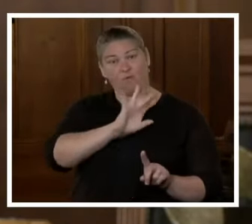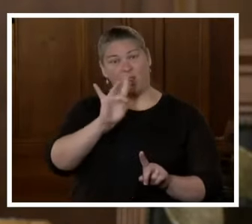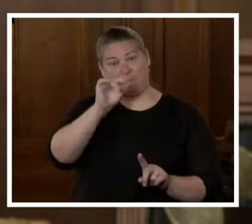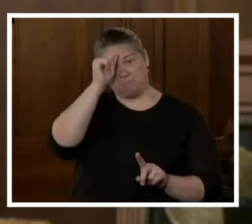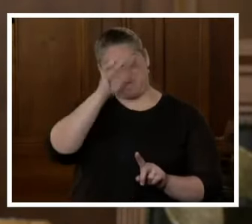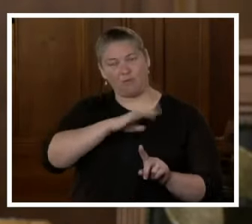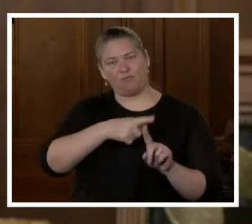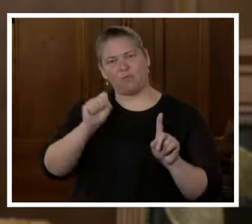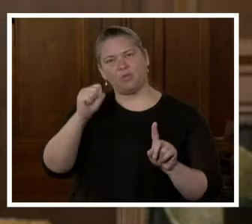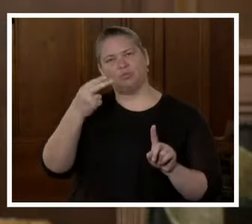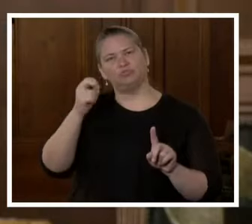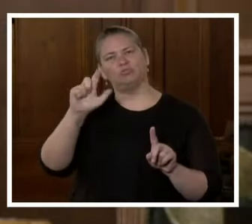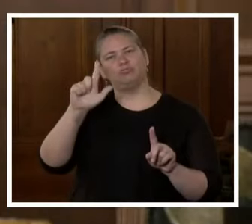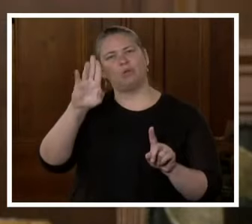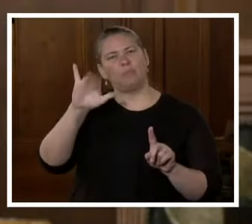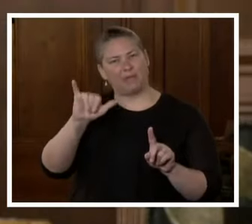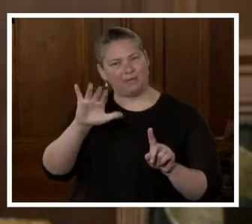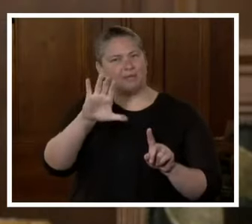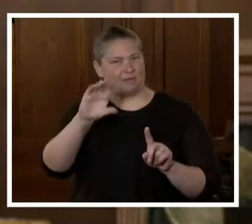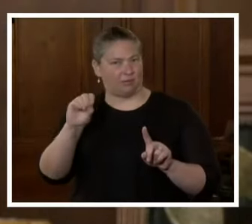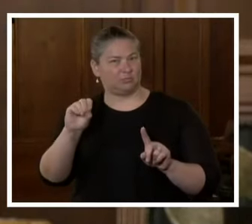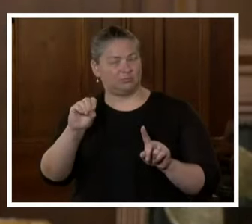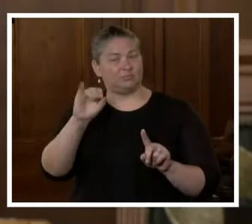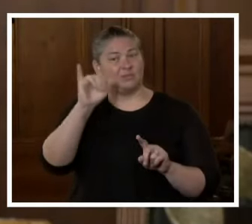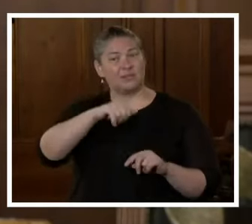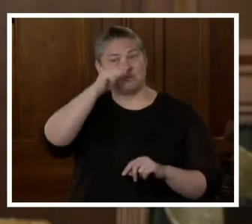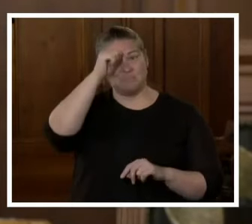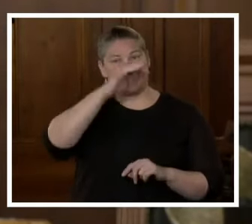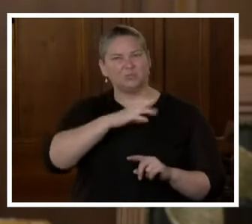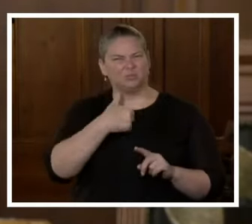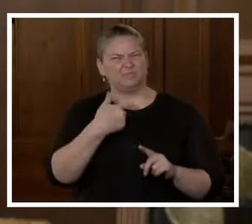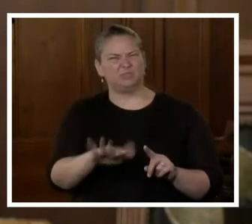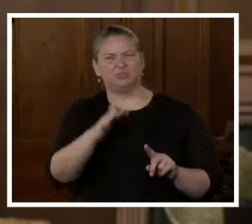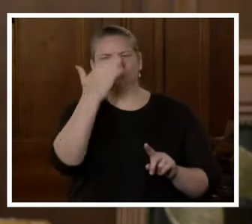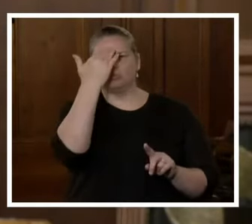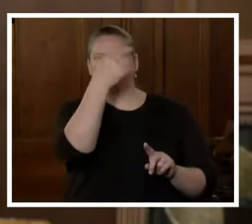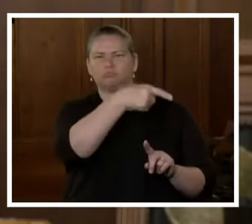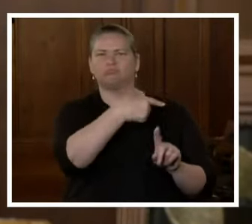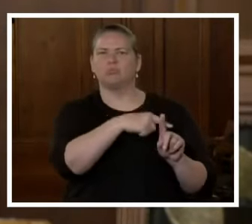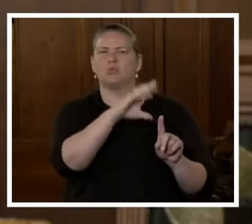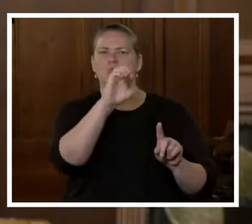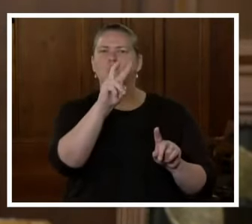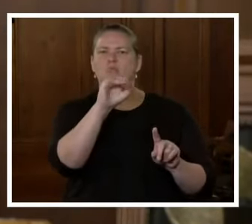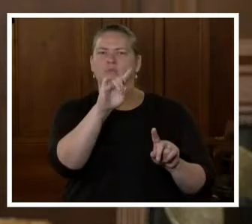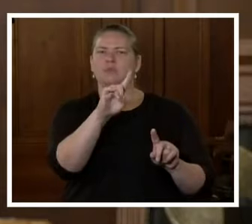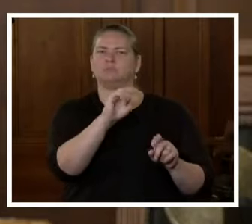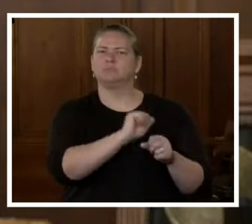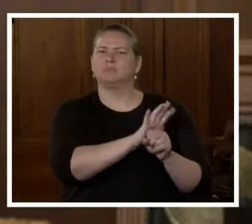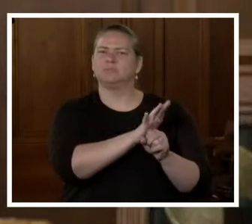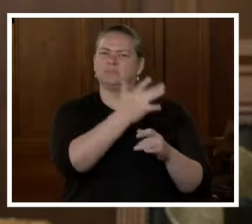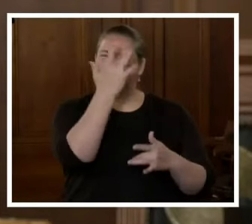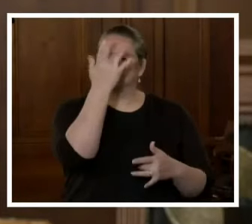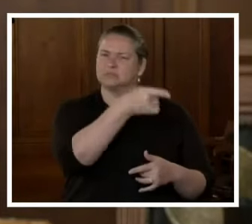ECONOMY FUNCTION. I HAVE TRIED ALL ALONG NOT TO BE SENSATIONAL ABOUT THESE THINGS, BUT TO BE FACTUAL AND TO BE